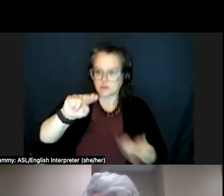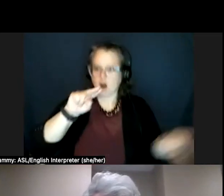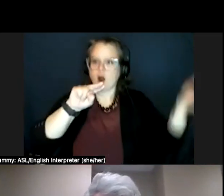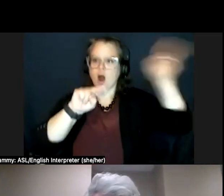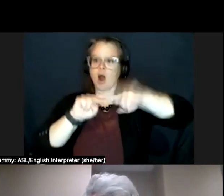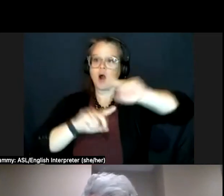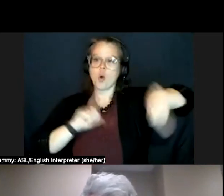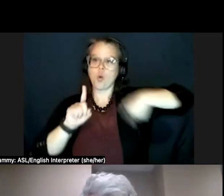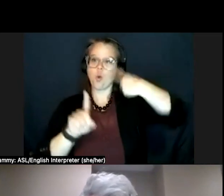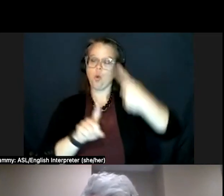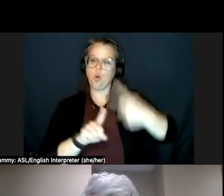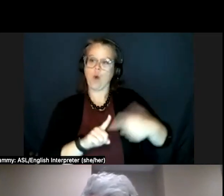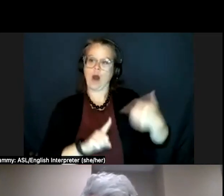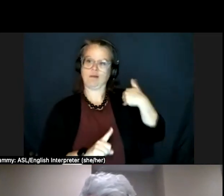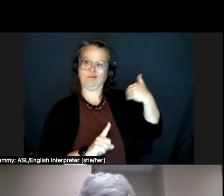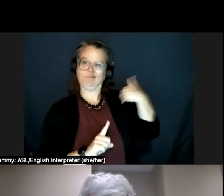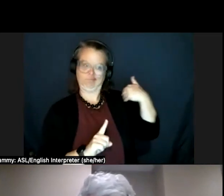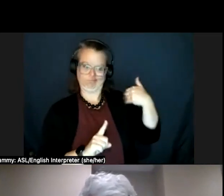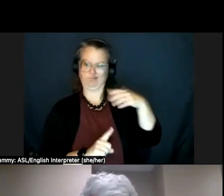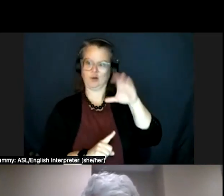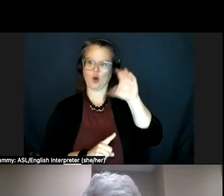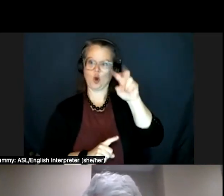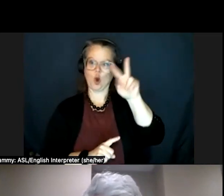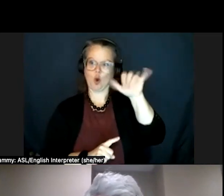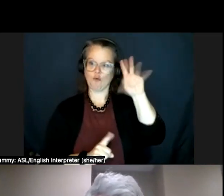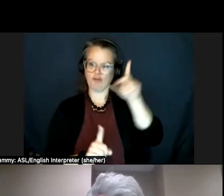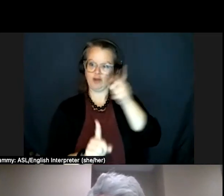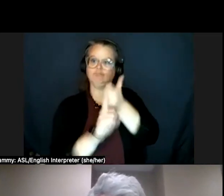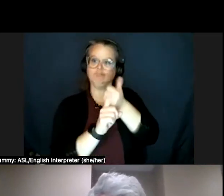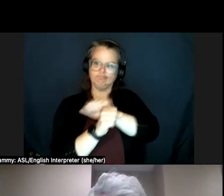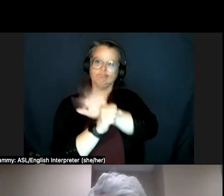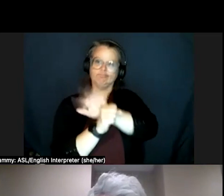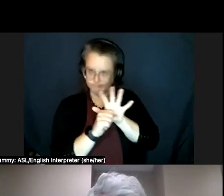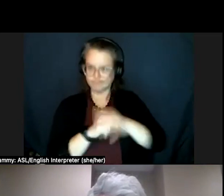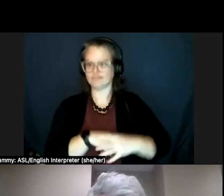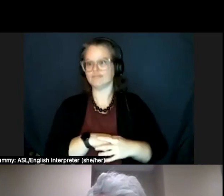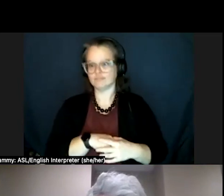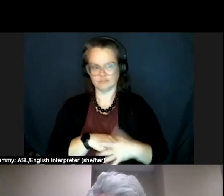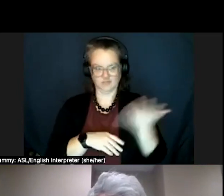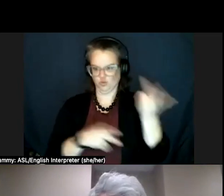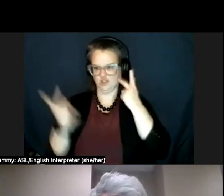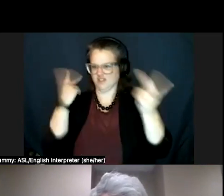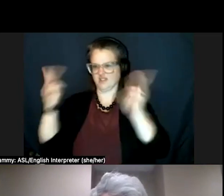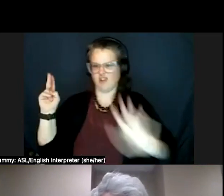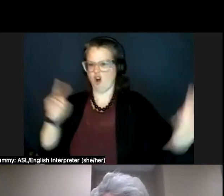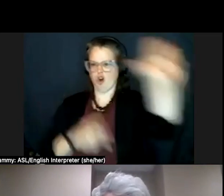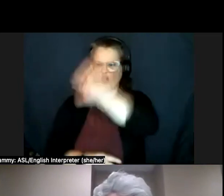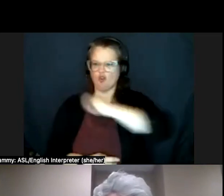And when you're thinking about Canada, these customers are very complex. Some of them have